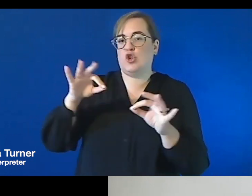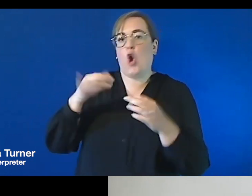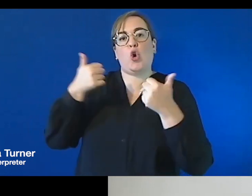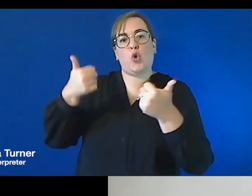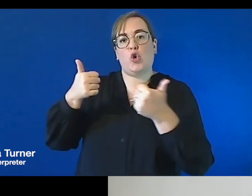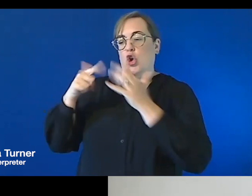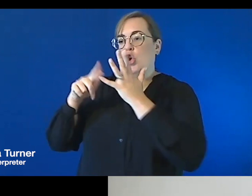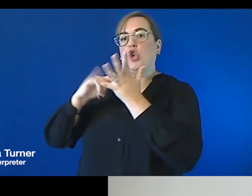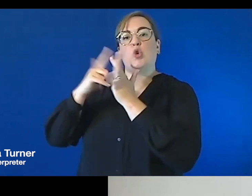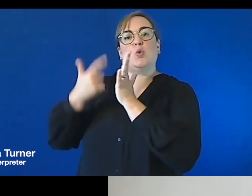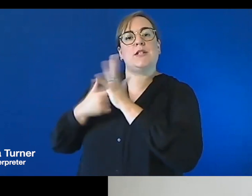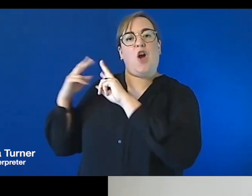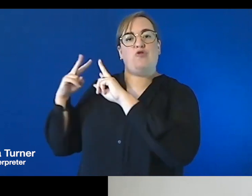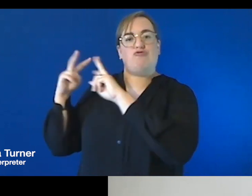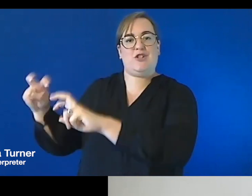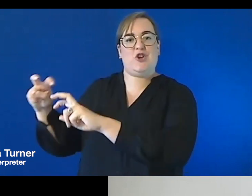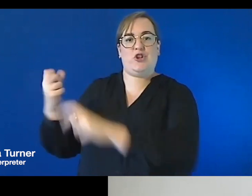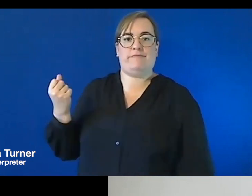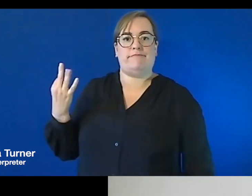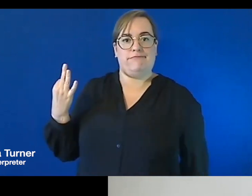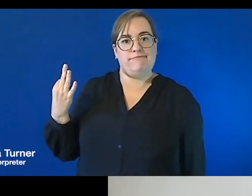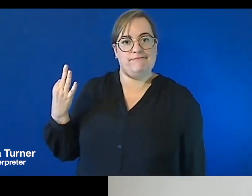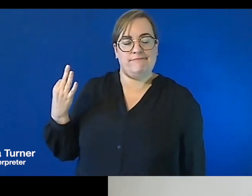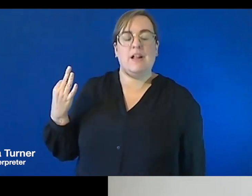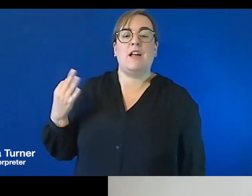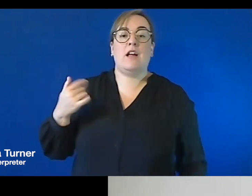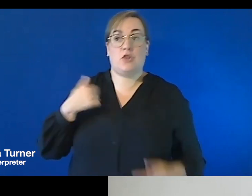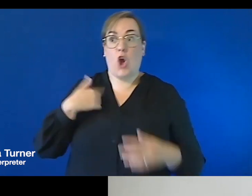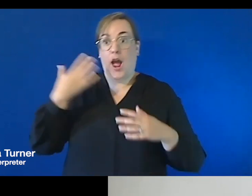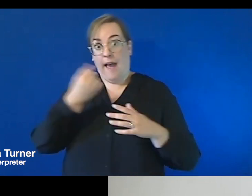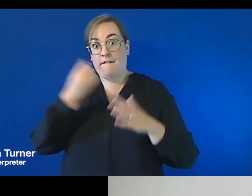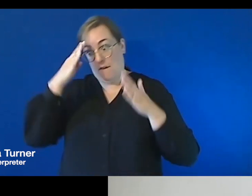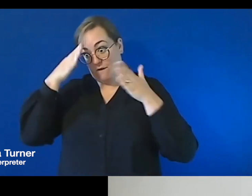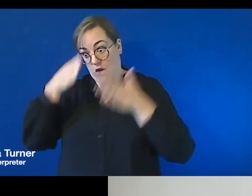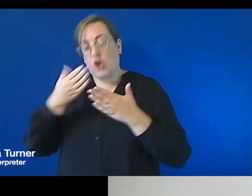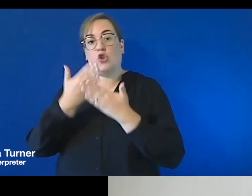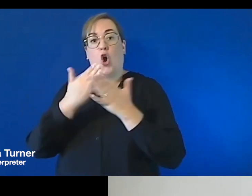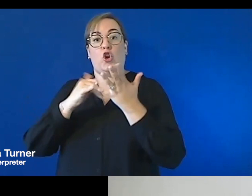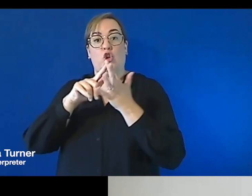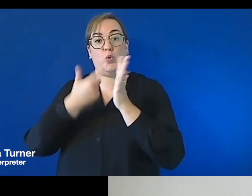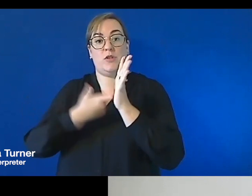even created a course focus on user research and product research in dealing with data in order to